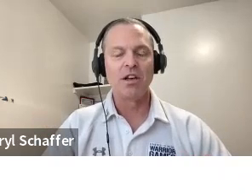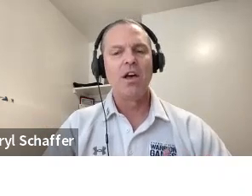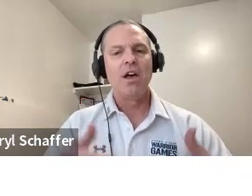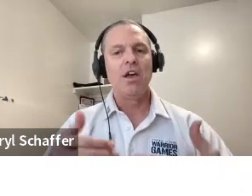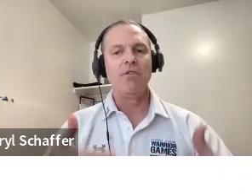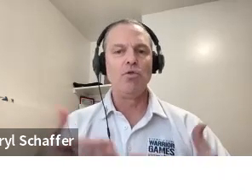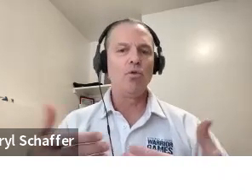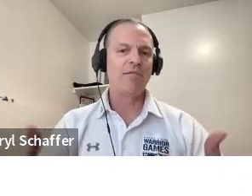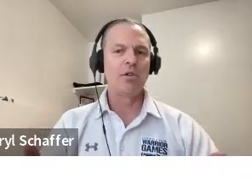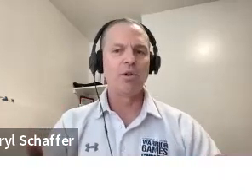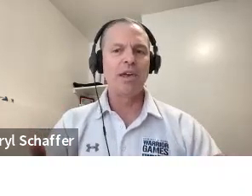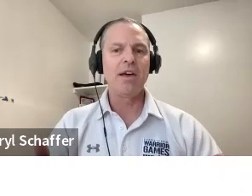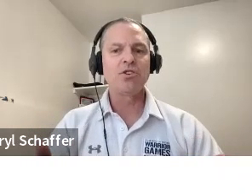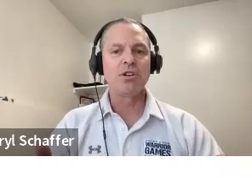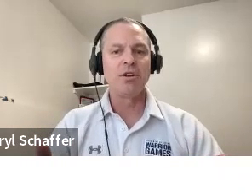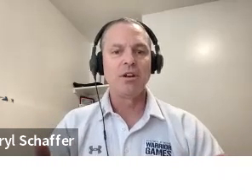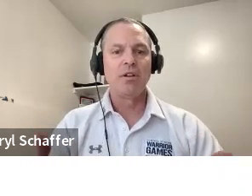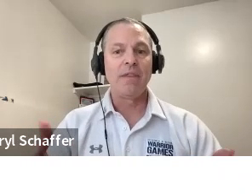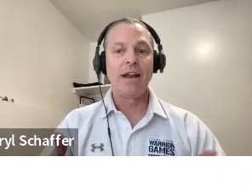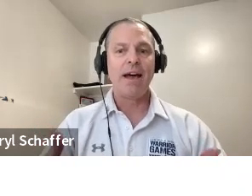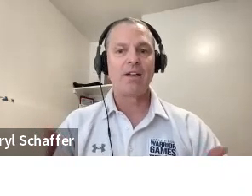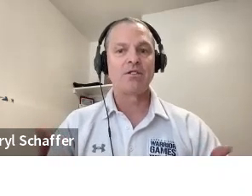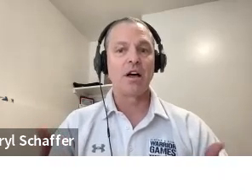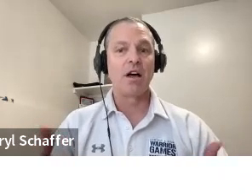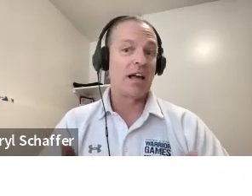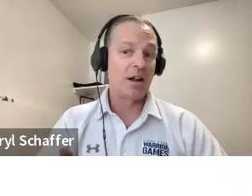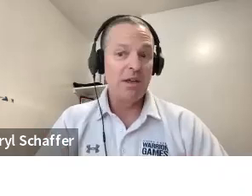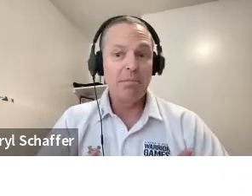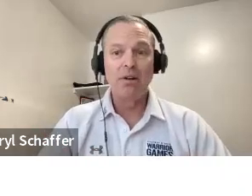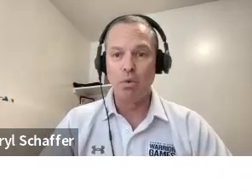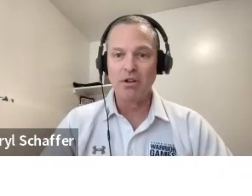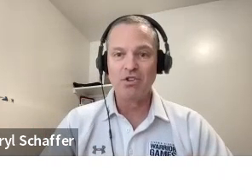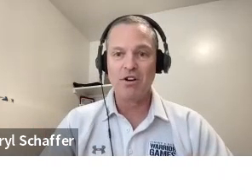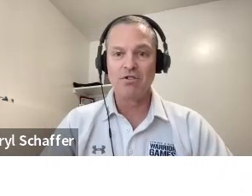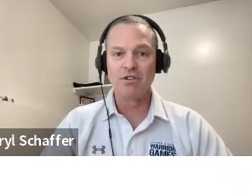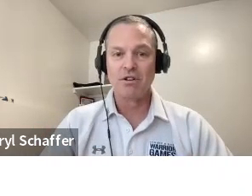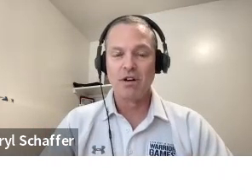we're not going to use the transportation aspect. So that's also